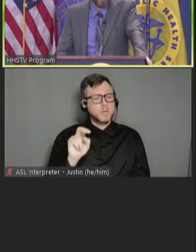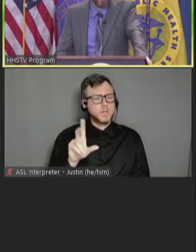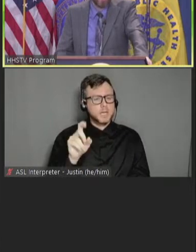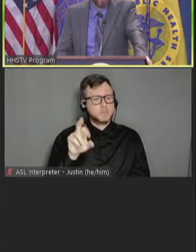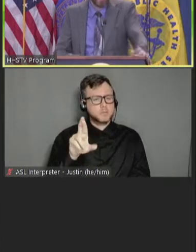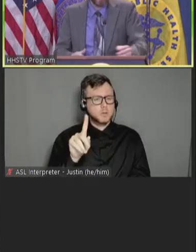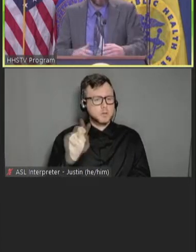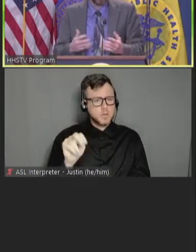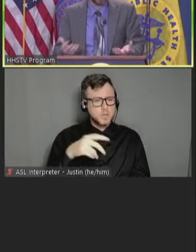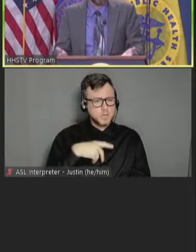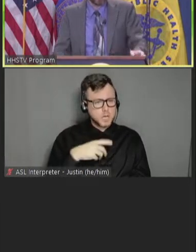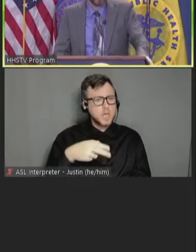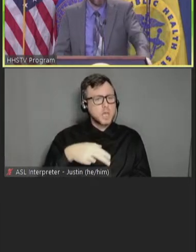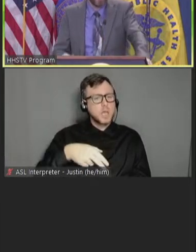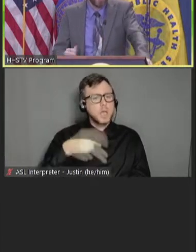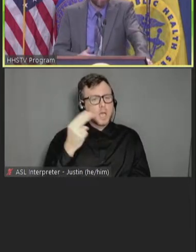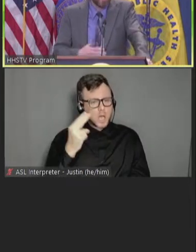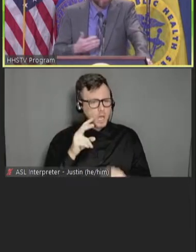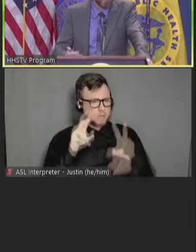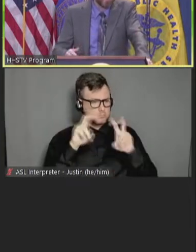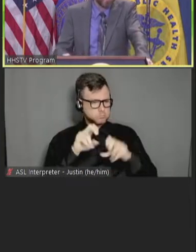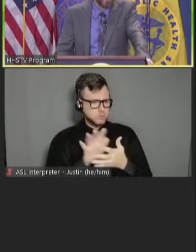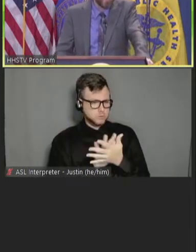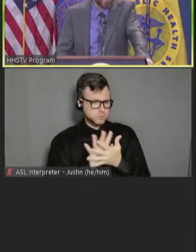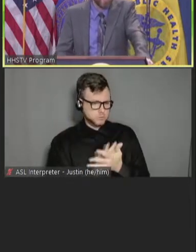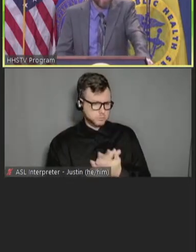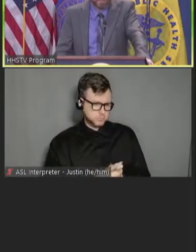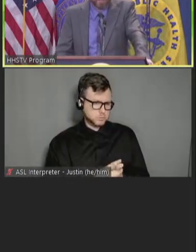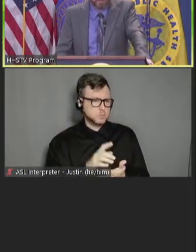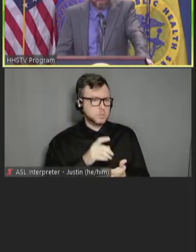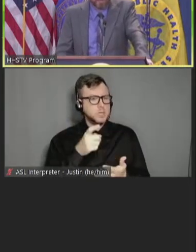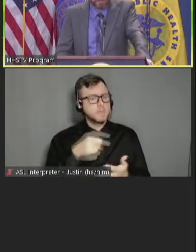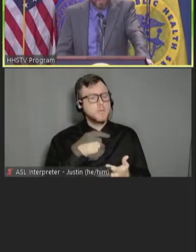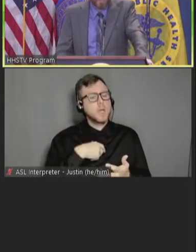conducted a high-throughput screen of multiple kinase inhibitors. And